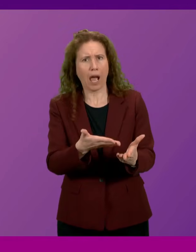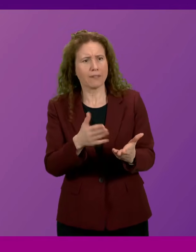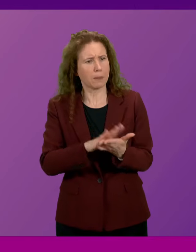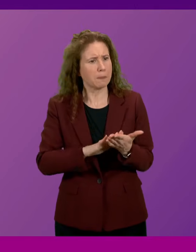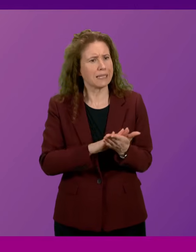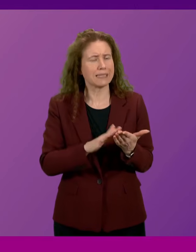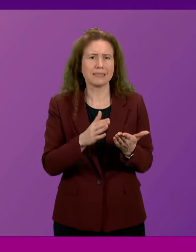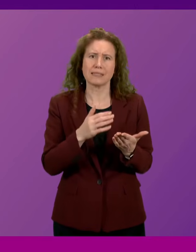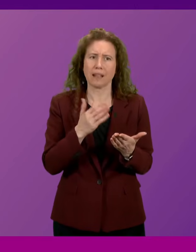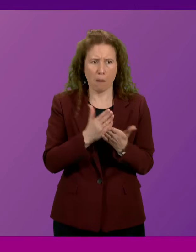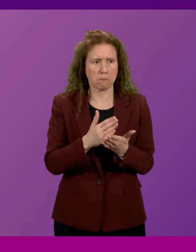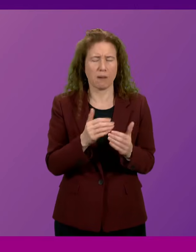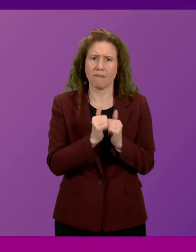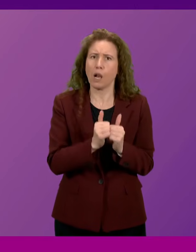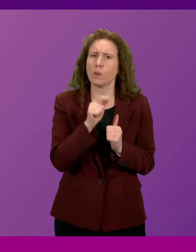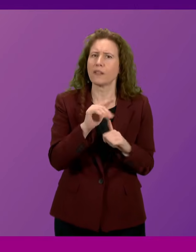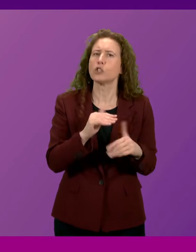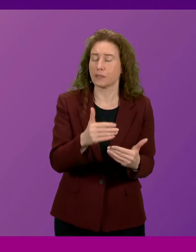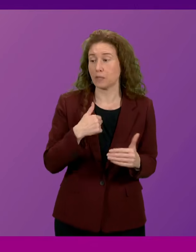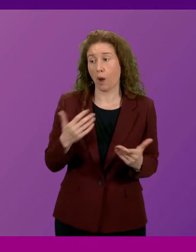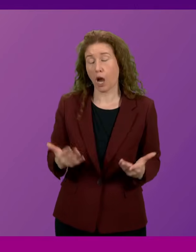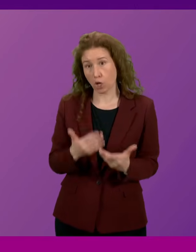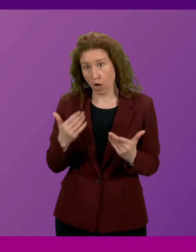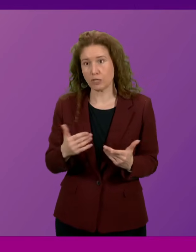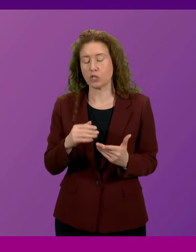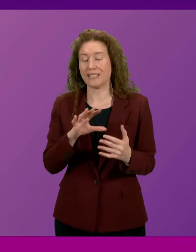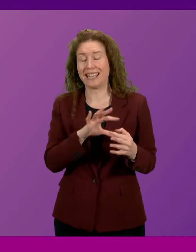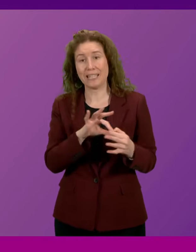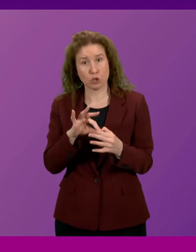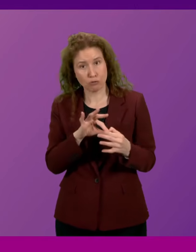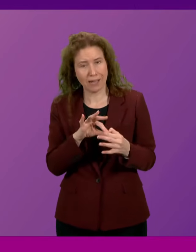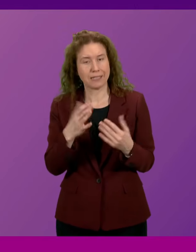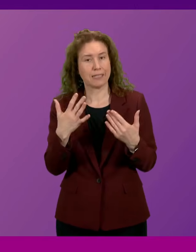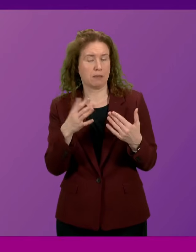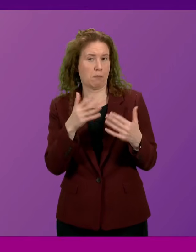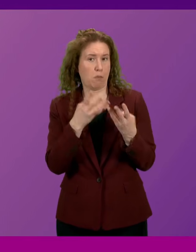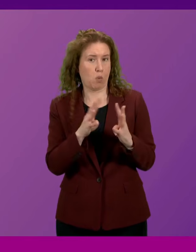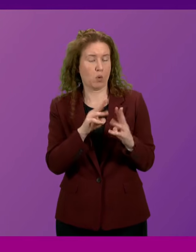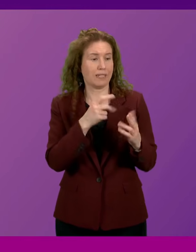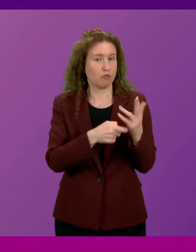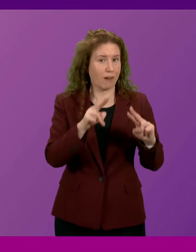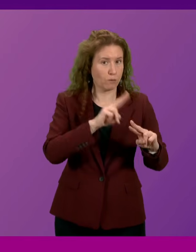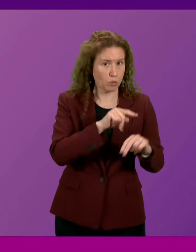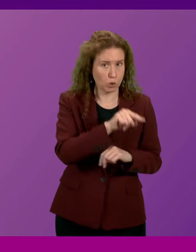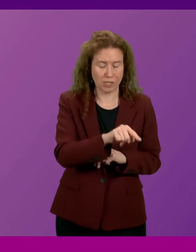those services. I encourage the Renfrewshire IJB to consider all those questions, because